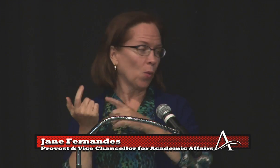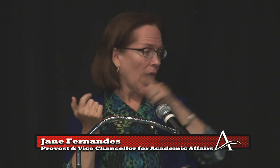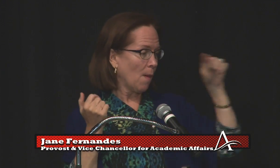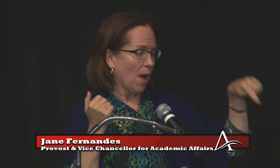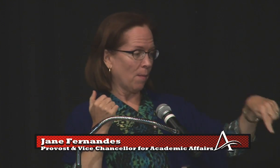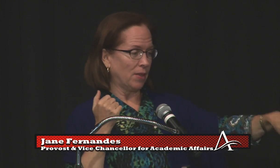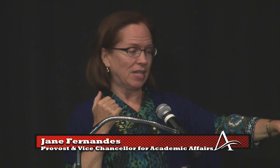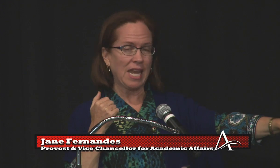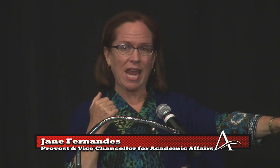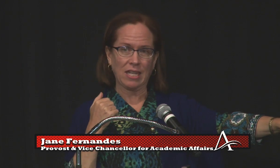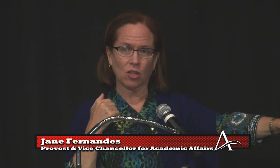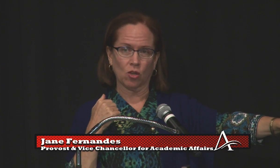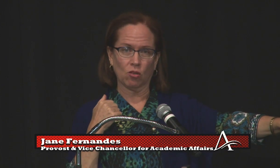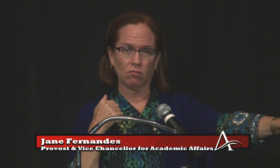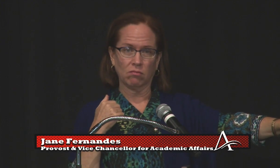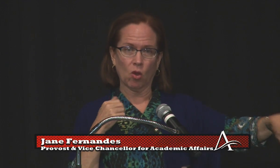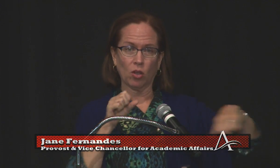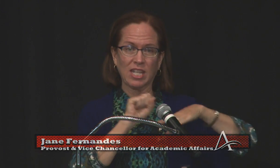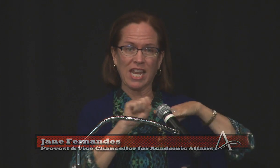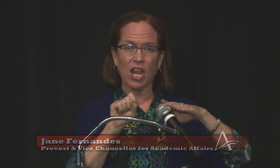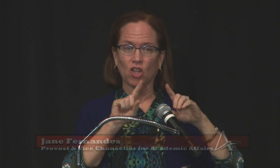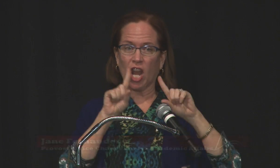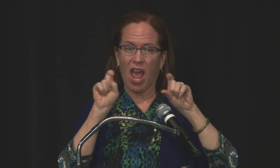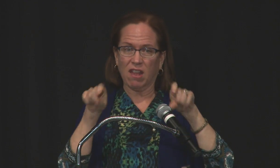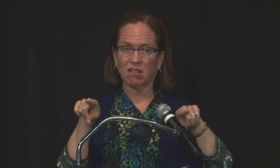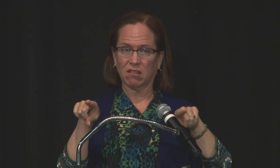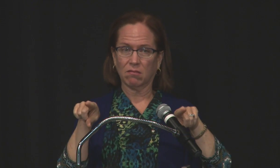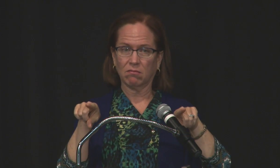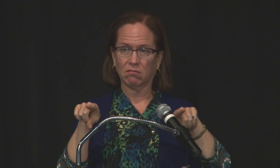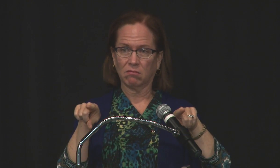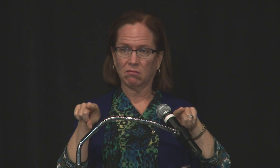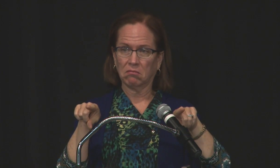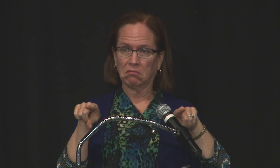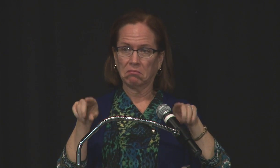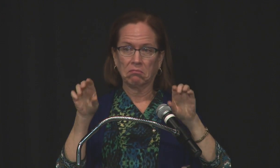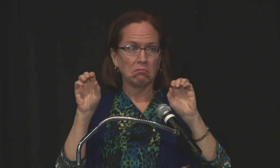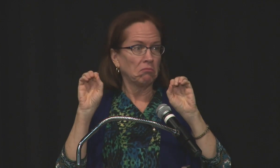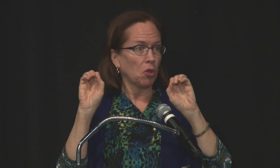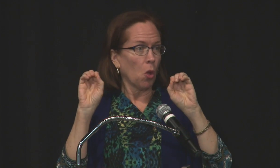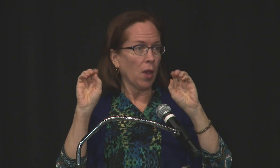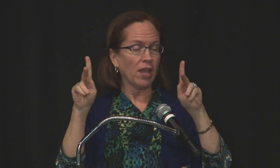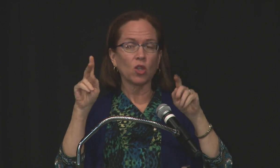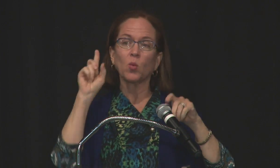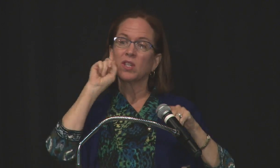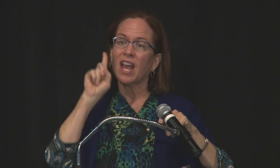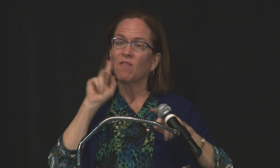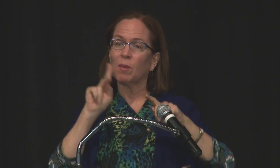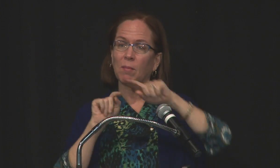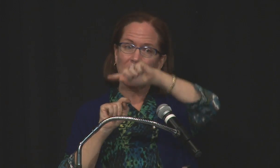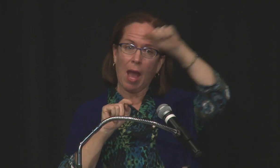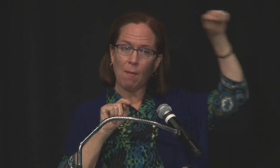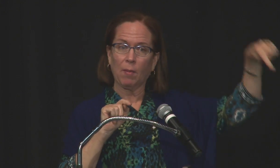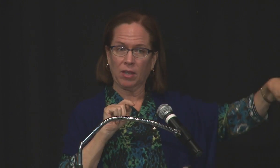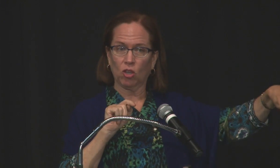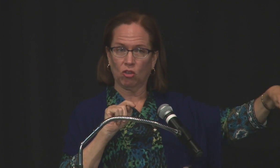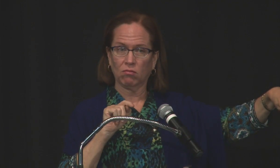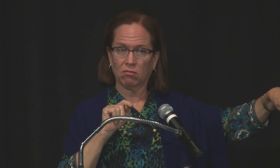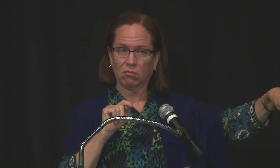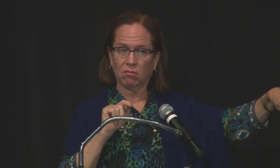would come up and stand here on the stage and ask. Okay so deaf people come up here,